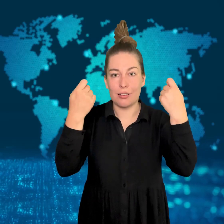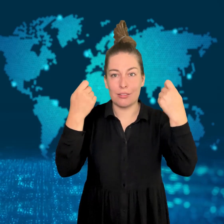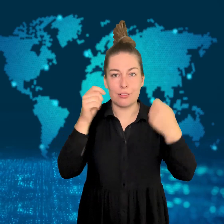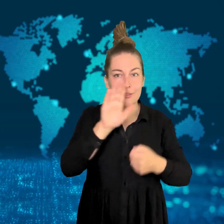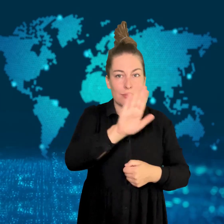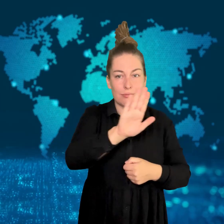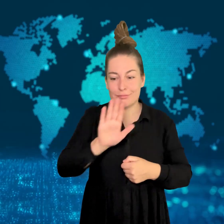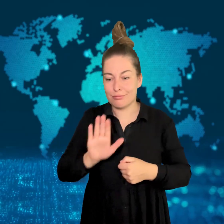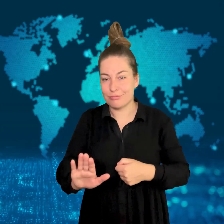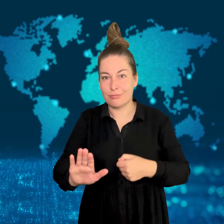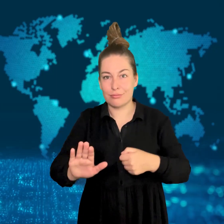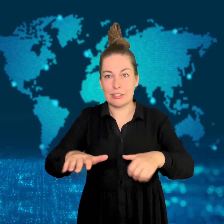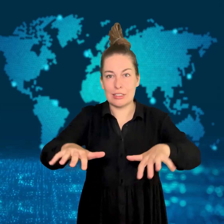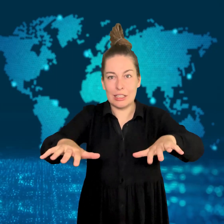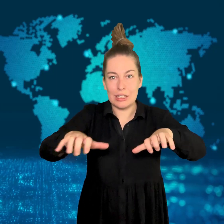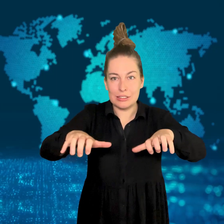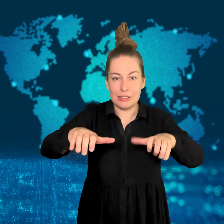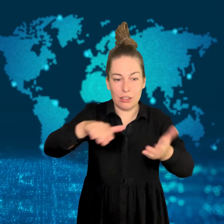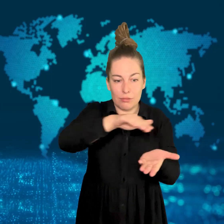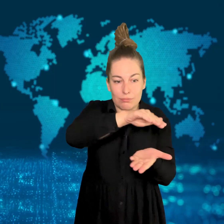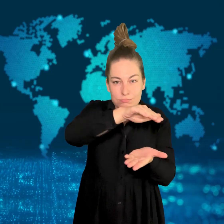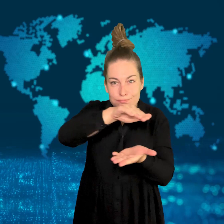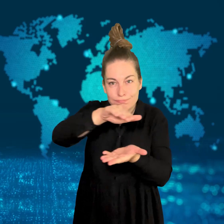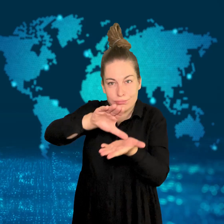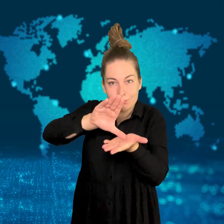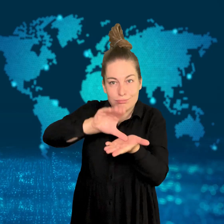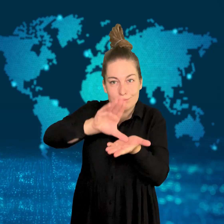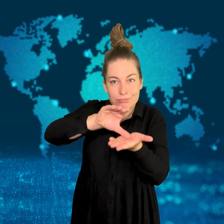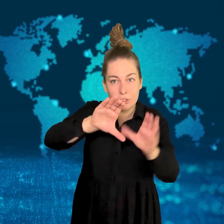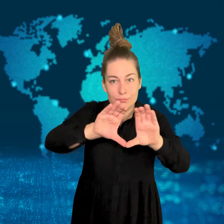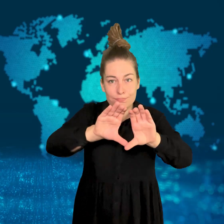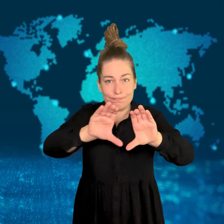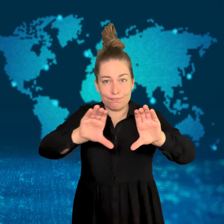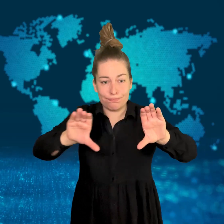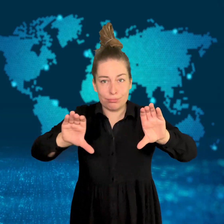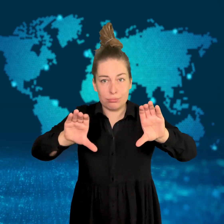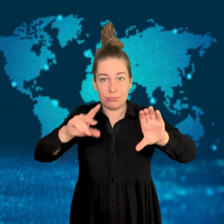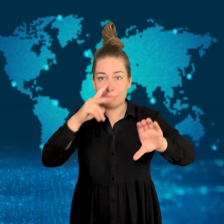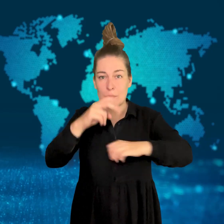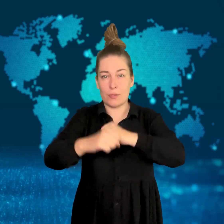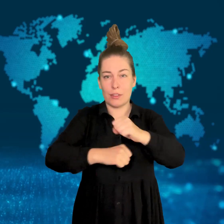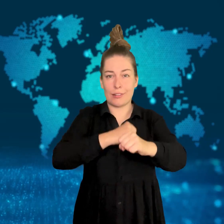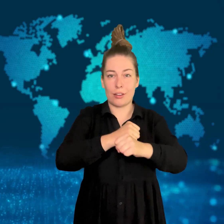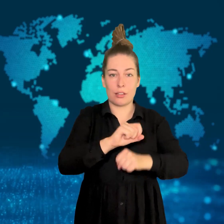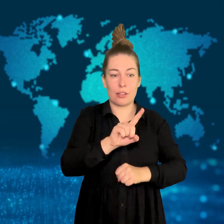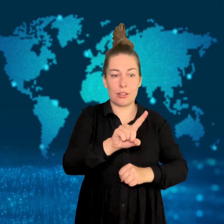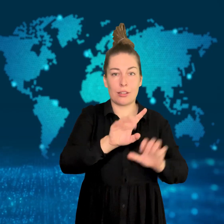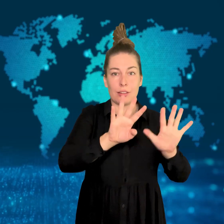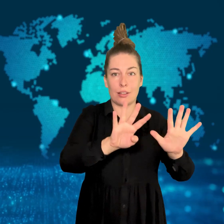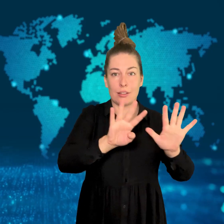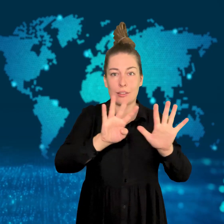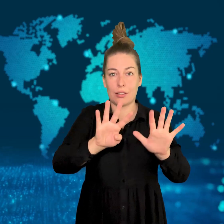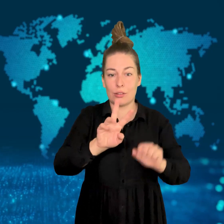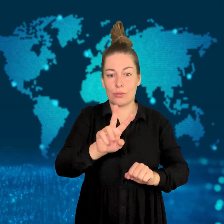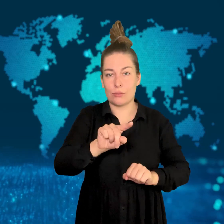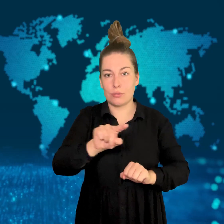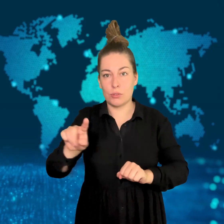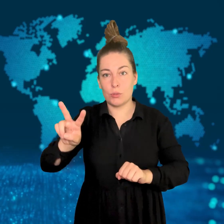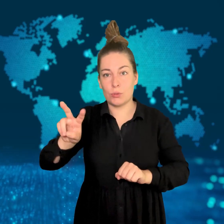The ice sheets of the Antarctic and Greenland contributed to